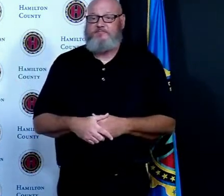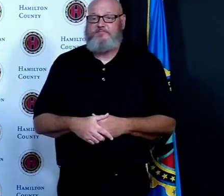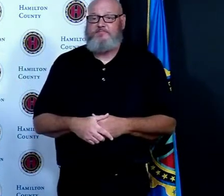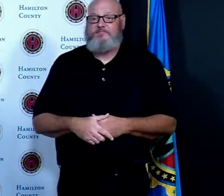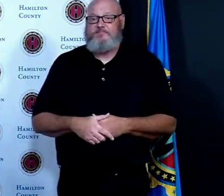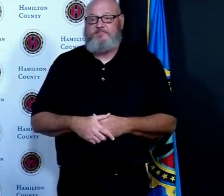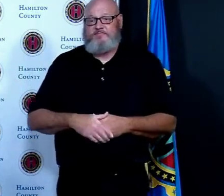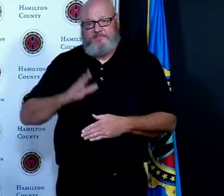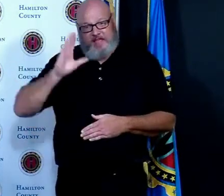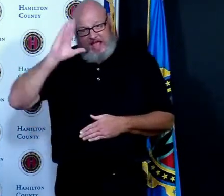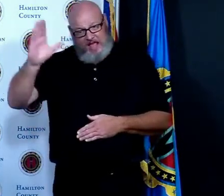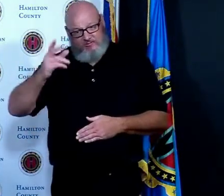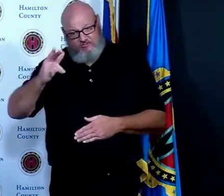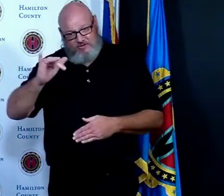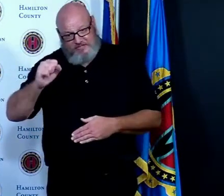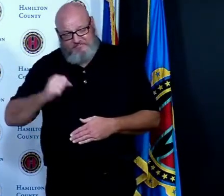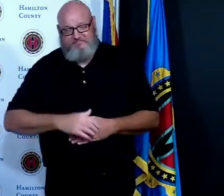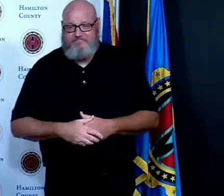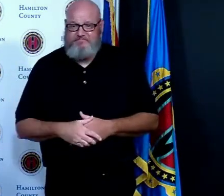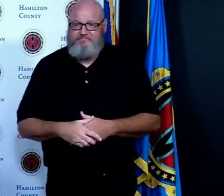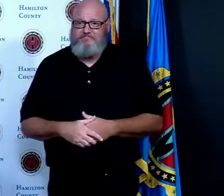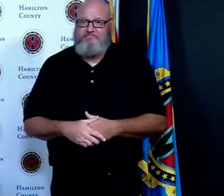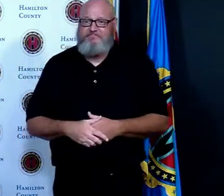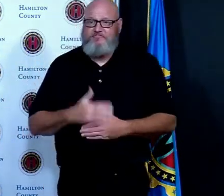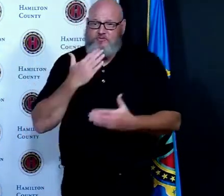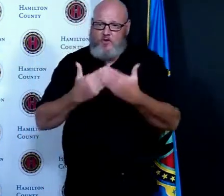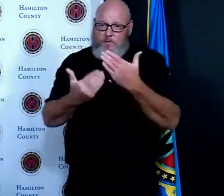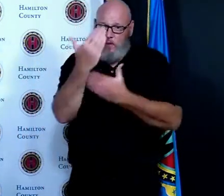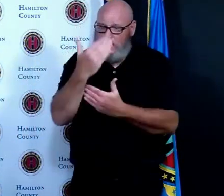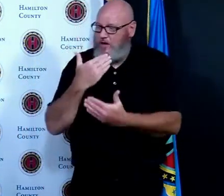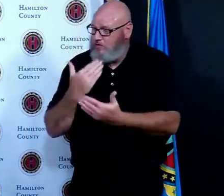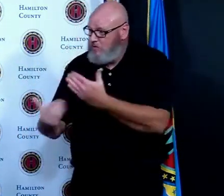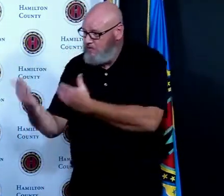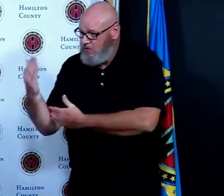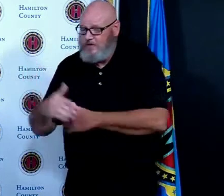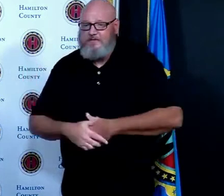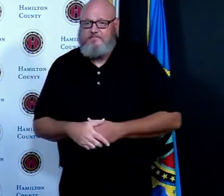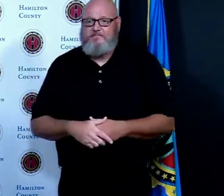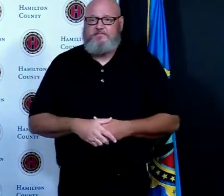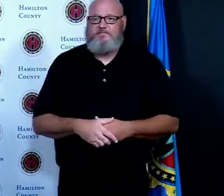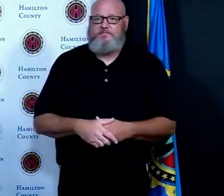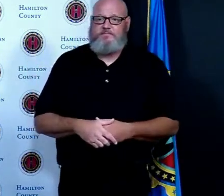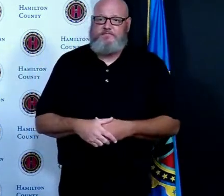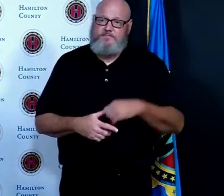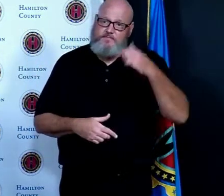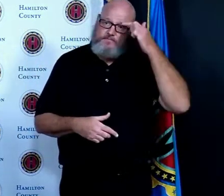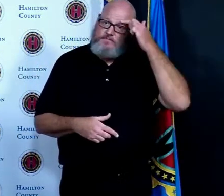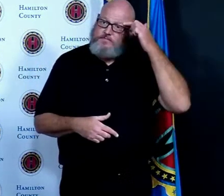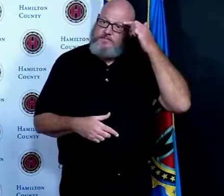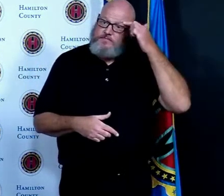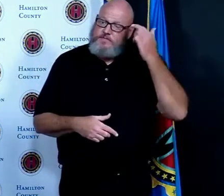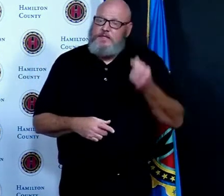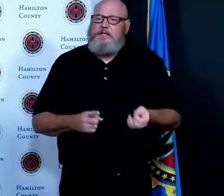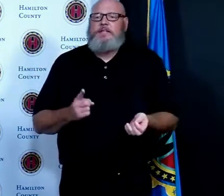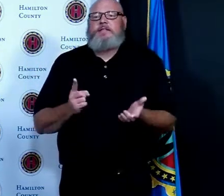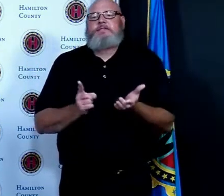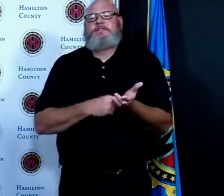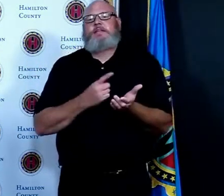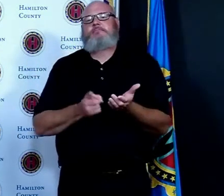hi good morning Greg so I get the same types of responses sometimes when I write about this oh